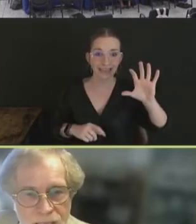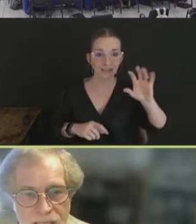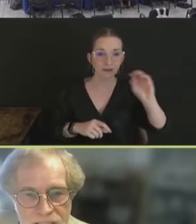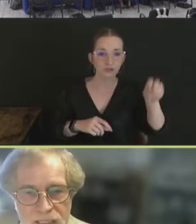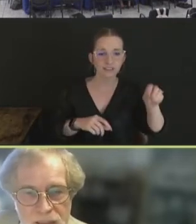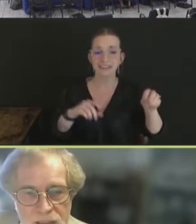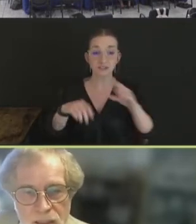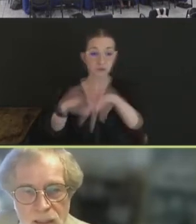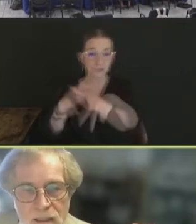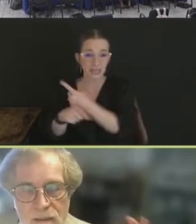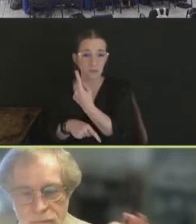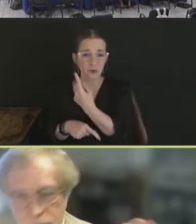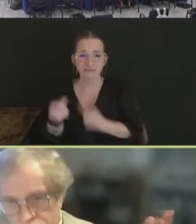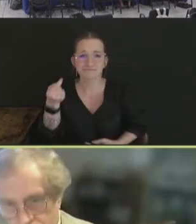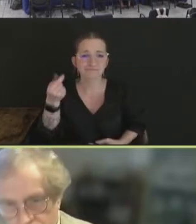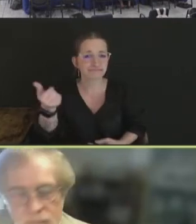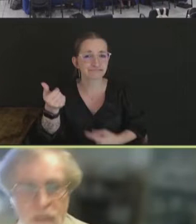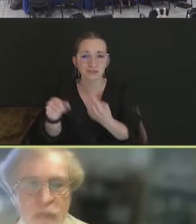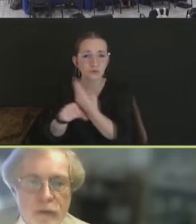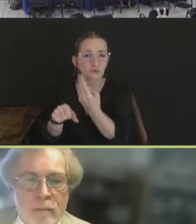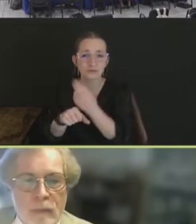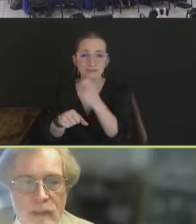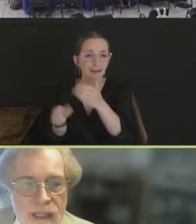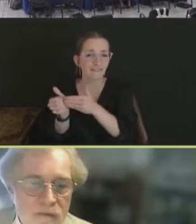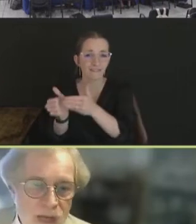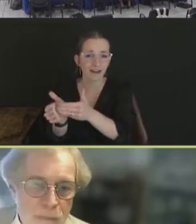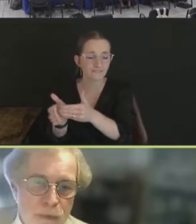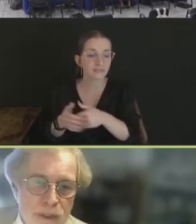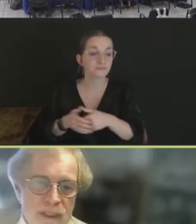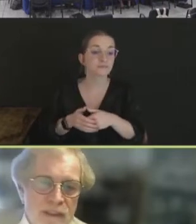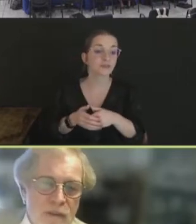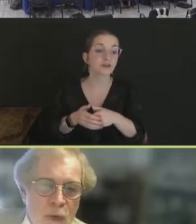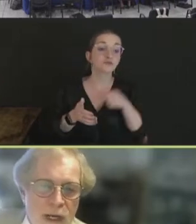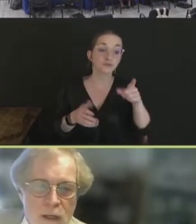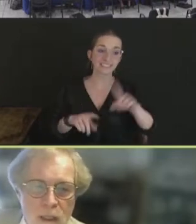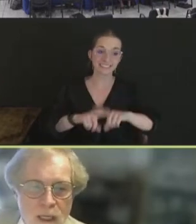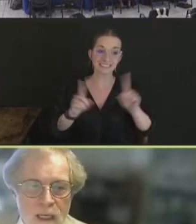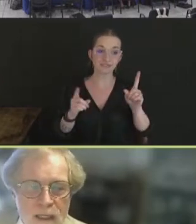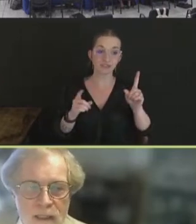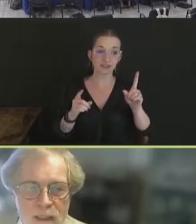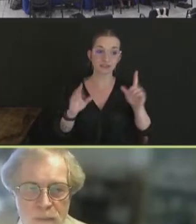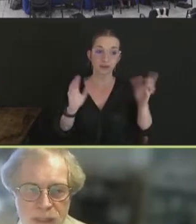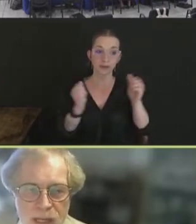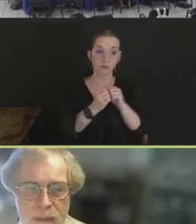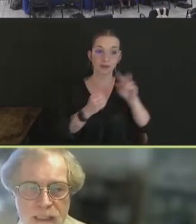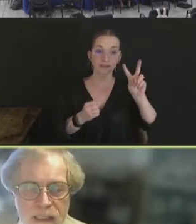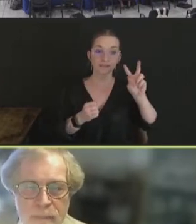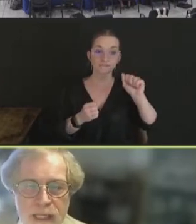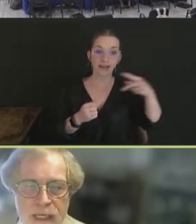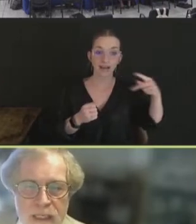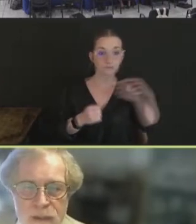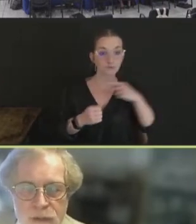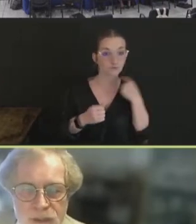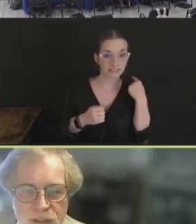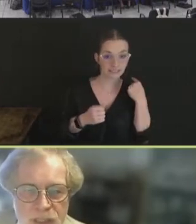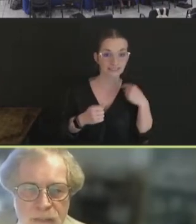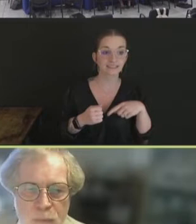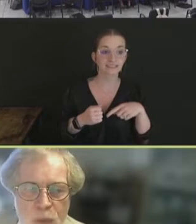And this is different than the VAPP risks, where it's predominantly been issues of type